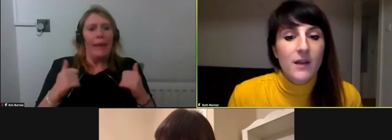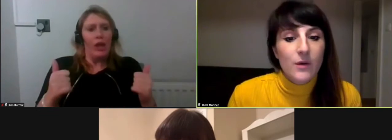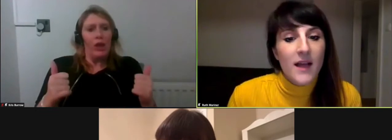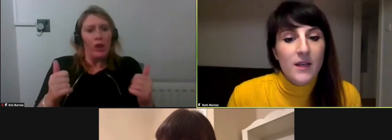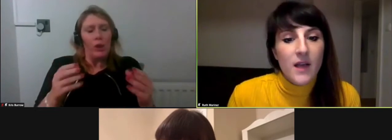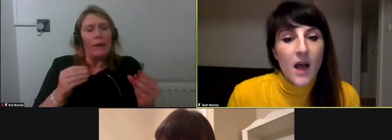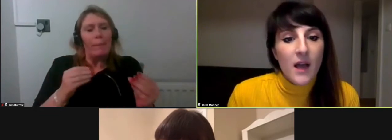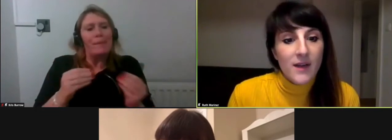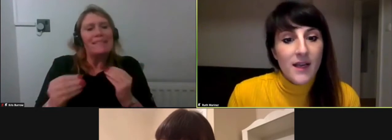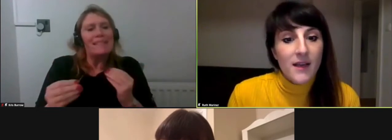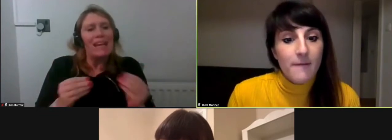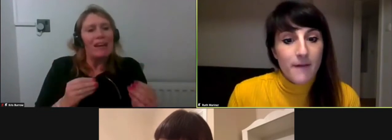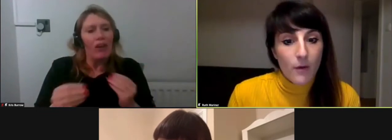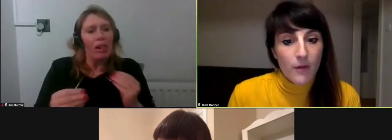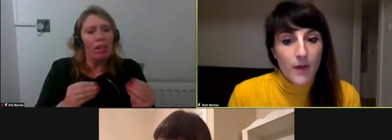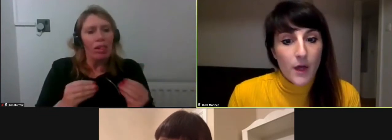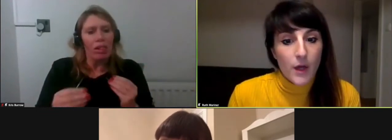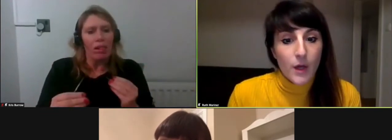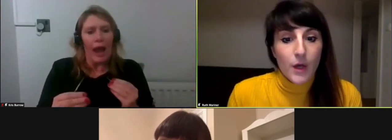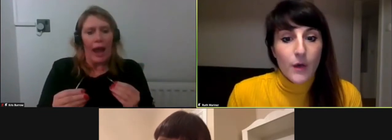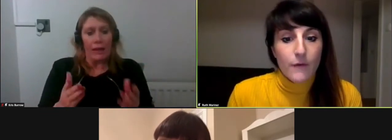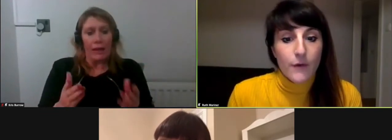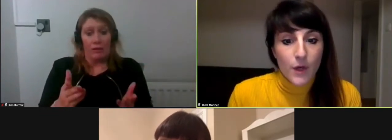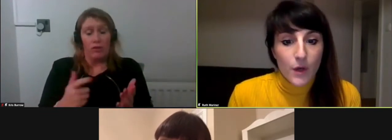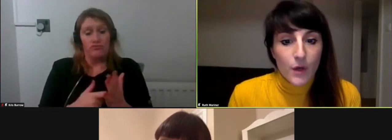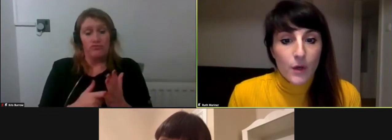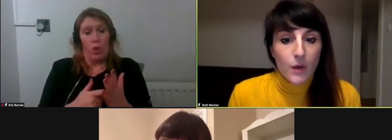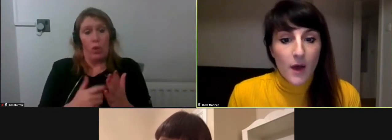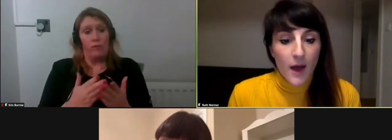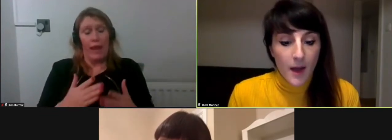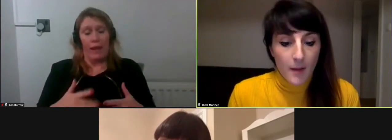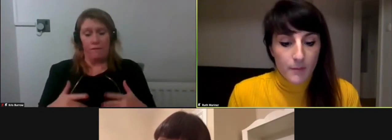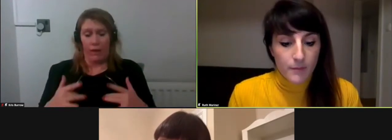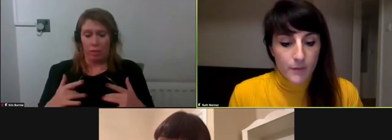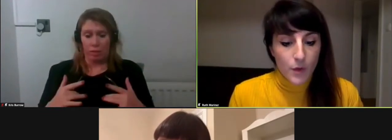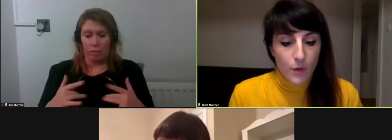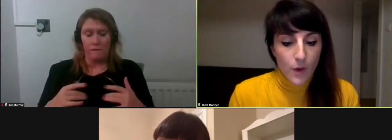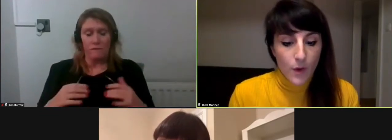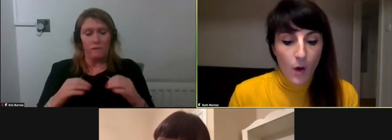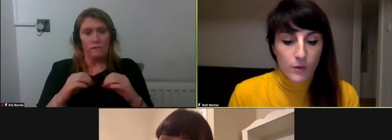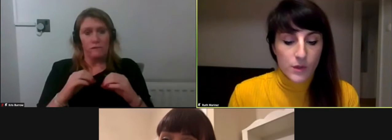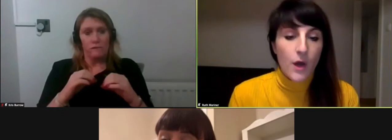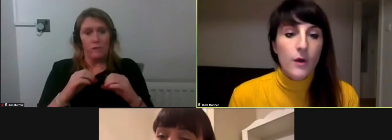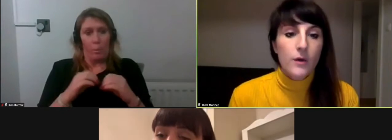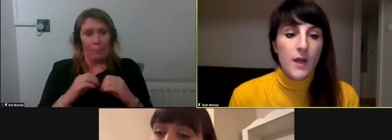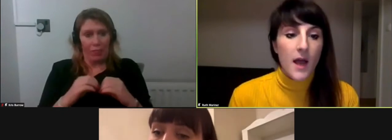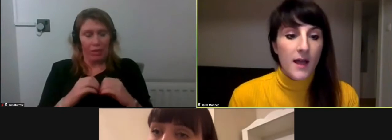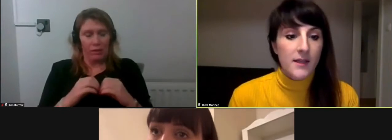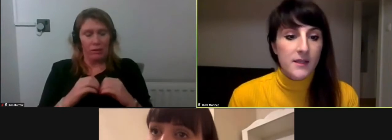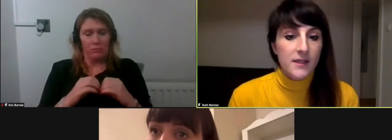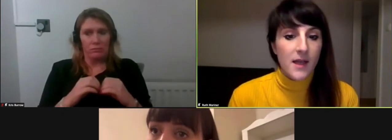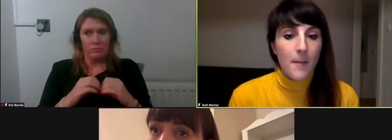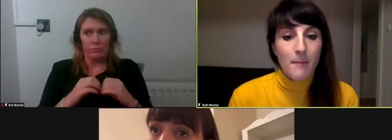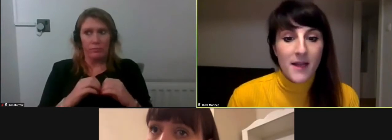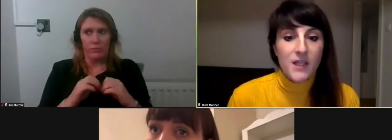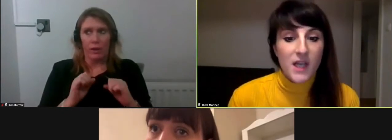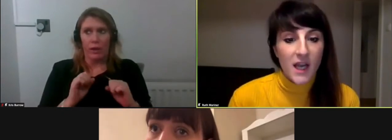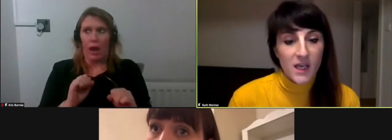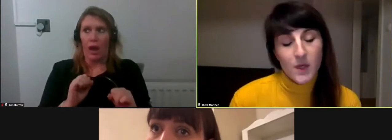and I really felt that, for you, your whole tone and manner changed when you